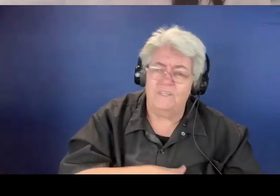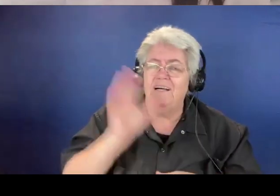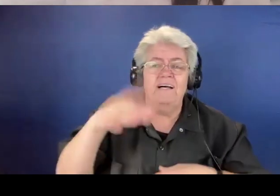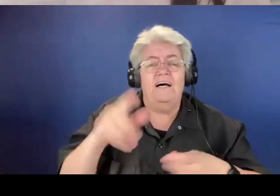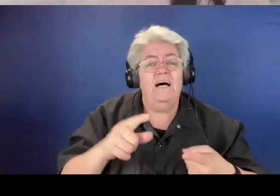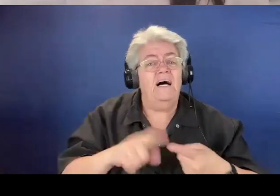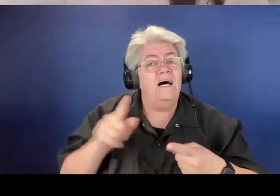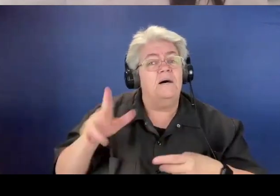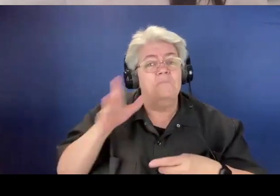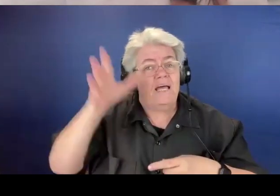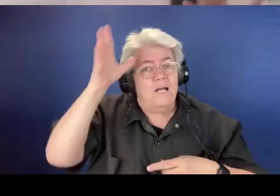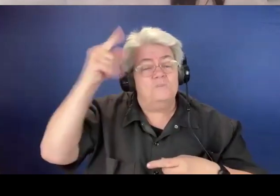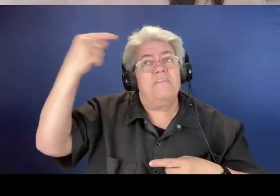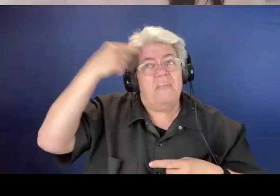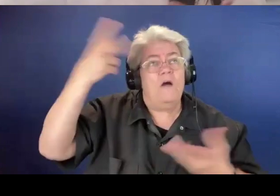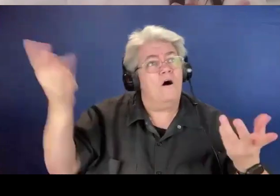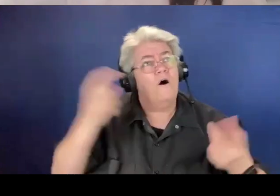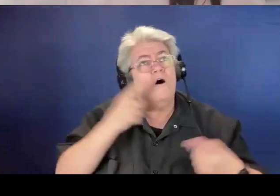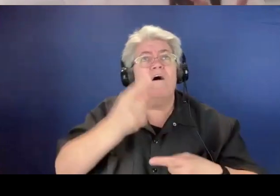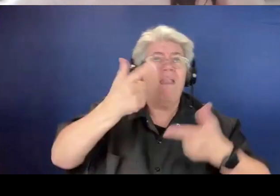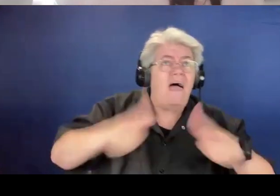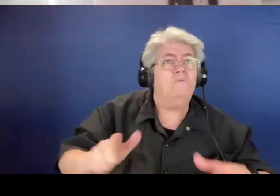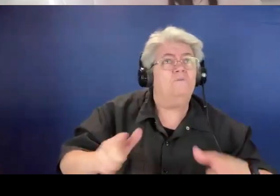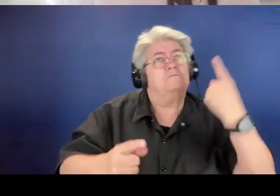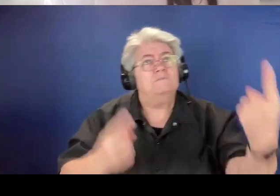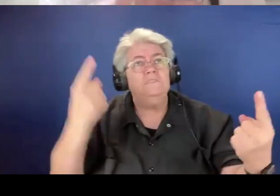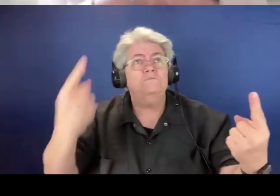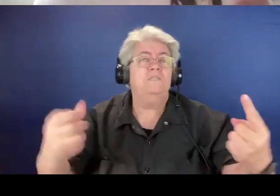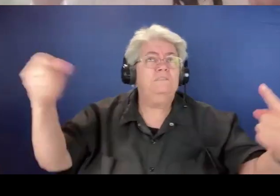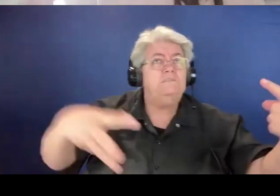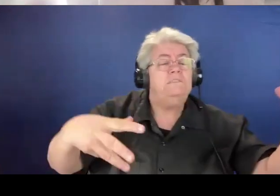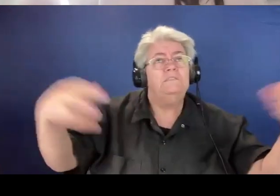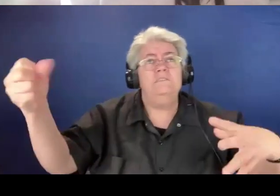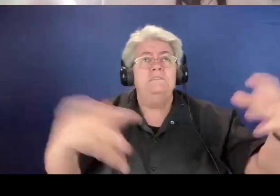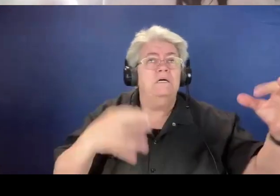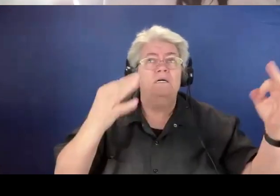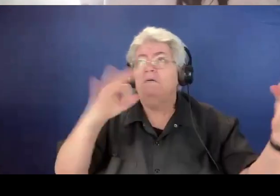bilingually are often concerned that children exposed to parents who use both